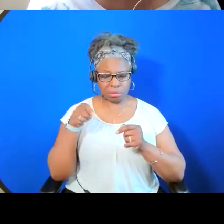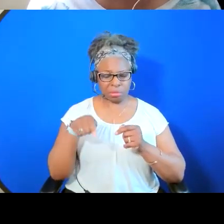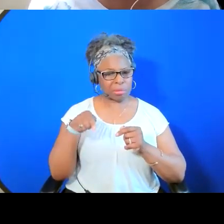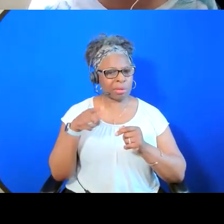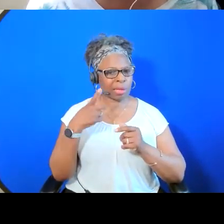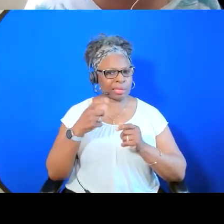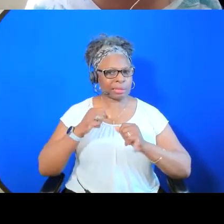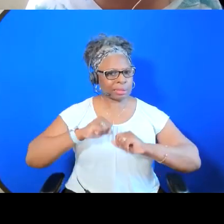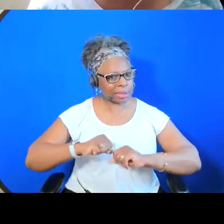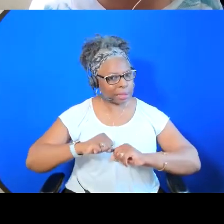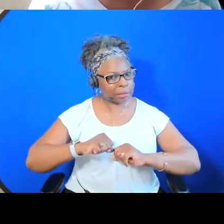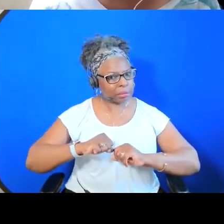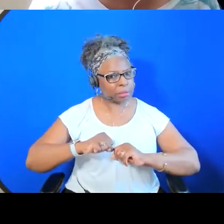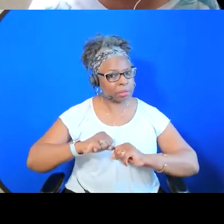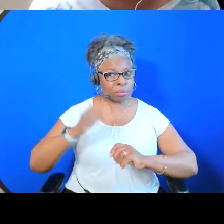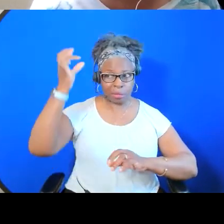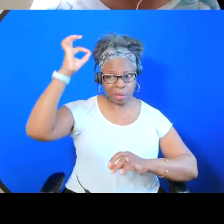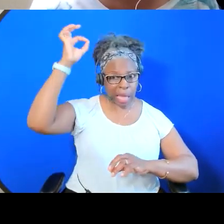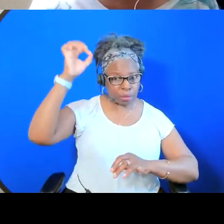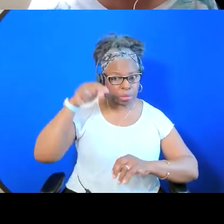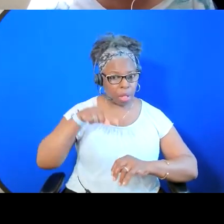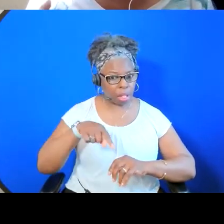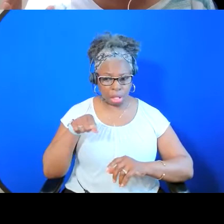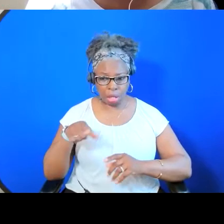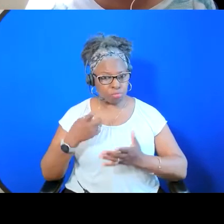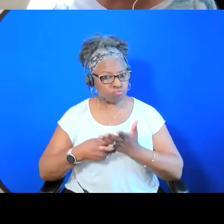which is quite symbolic in Poland, if you know a little bit about the Solidarity movement as well,